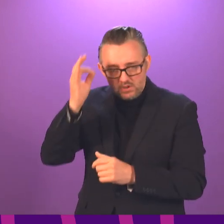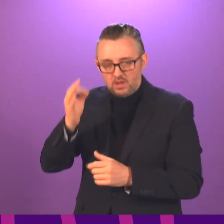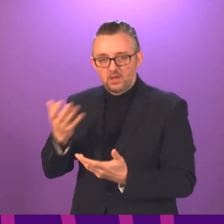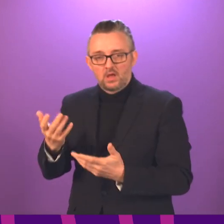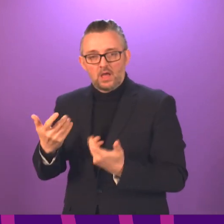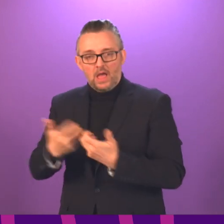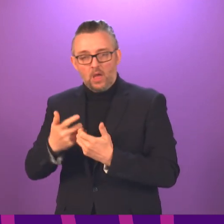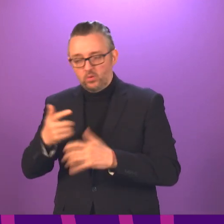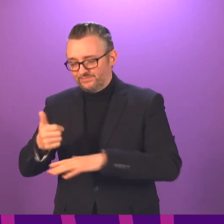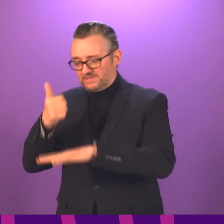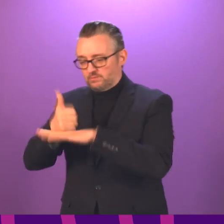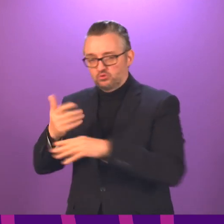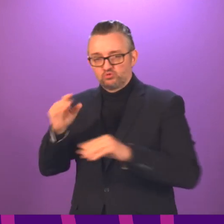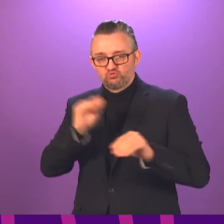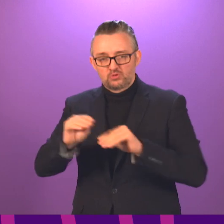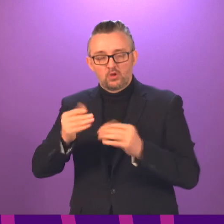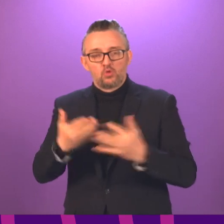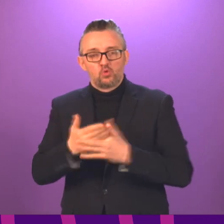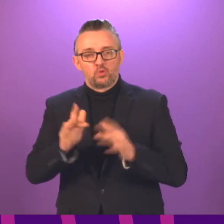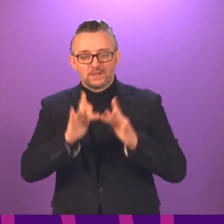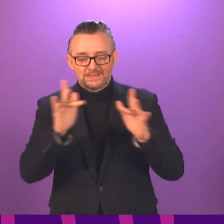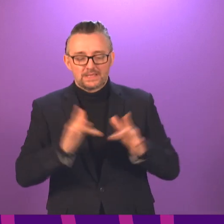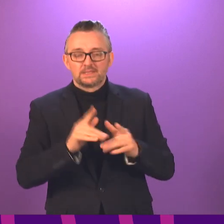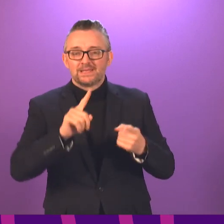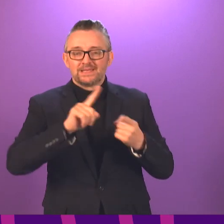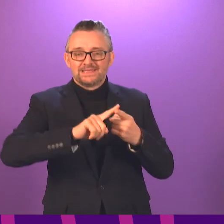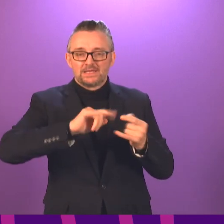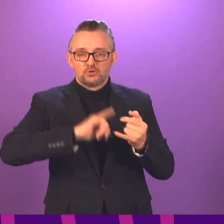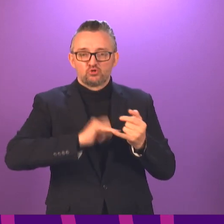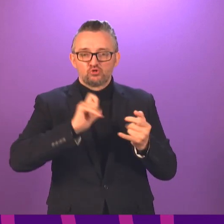tutoring support through e-Sgoil, the money that we have made available for additional